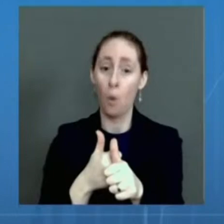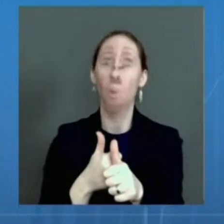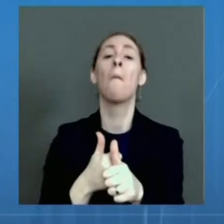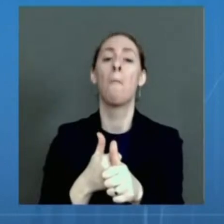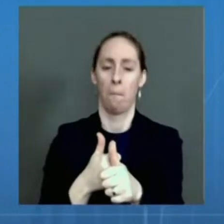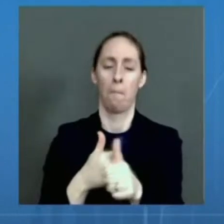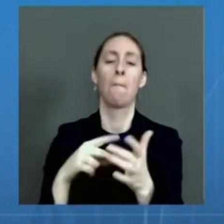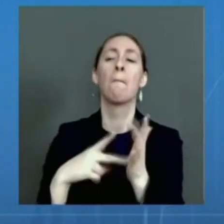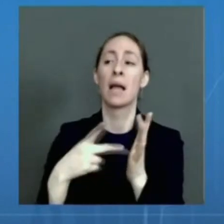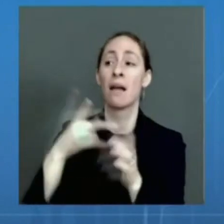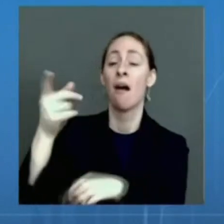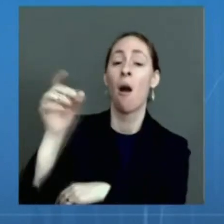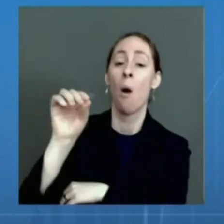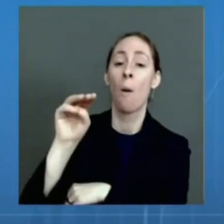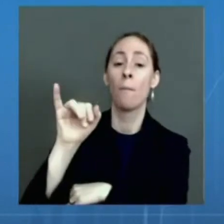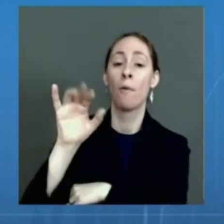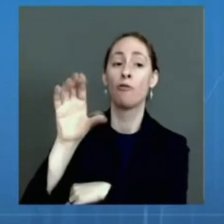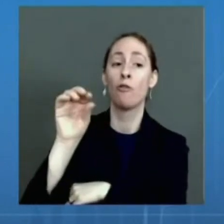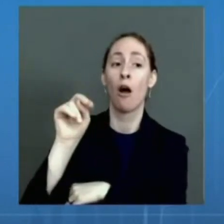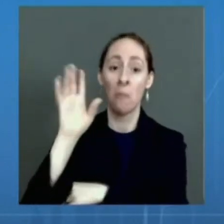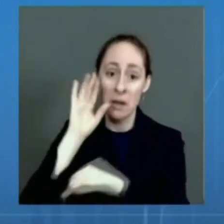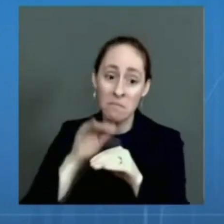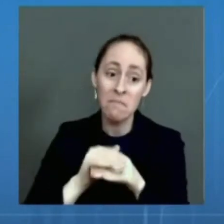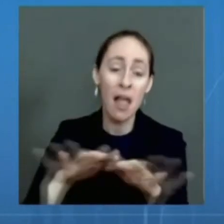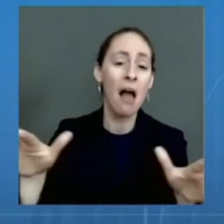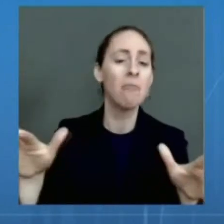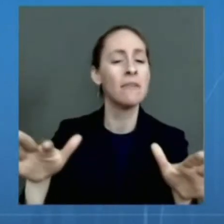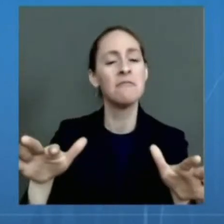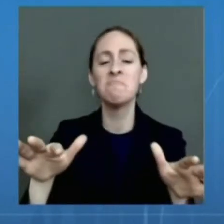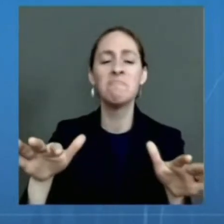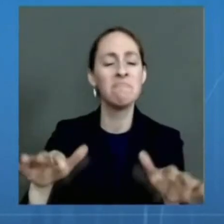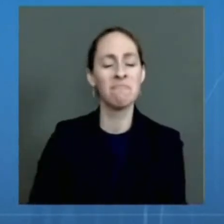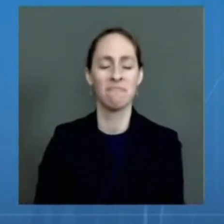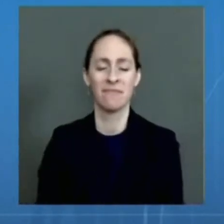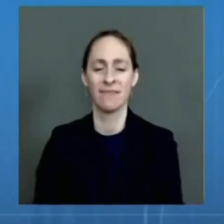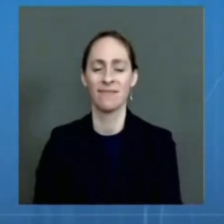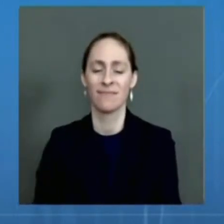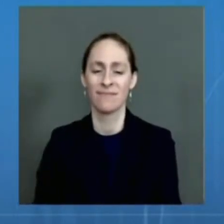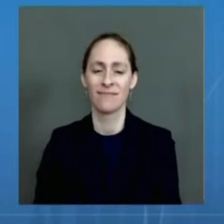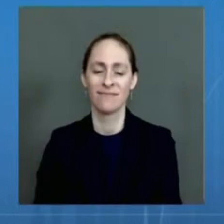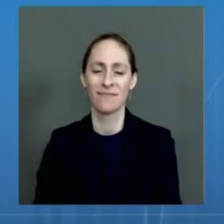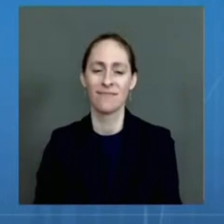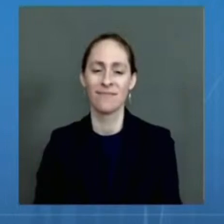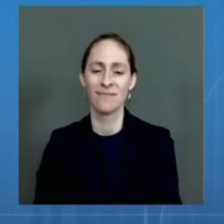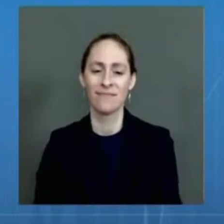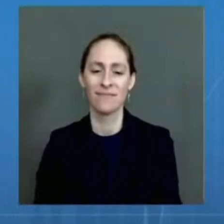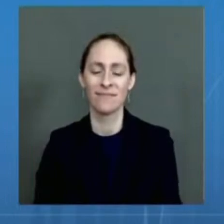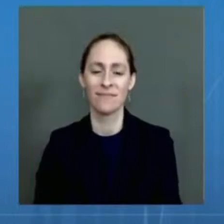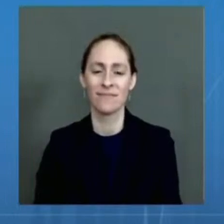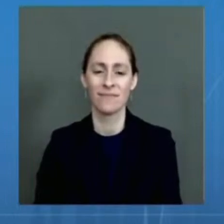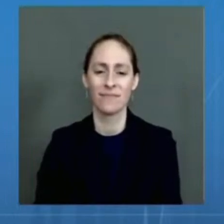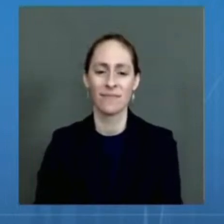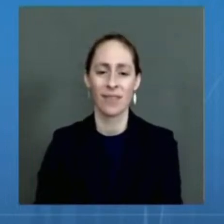OUT BREAK WILL BE. 160,000 UNVACCINATED PEOPLE HAVE ALREADY NEEDLESSLY LOST